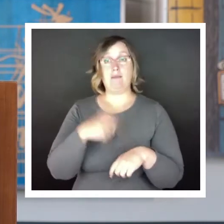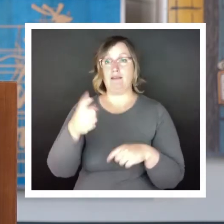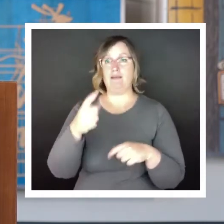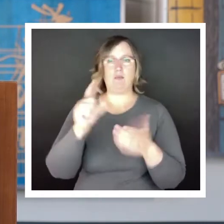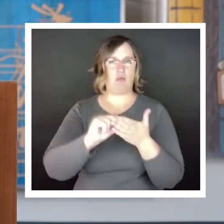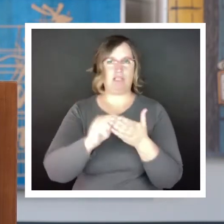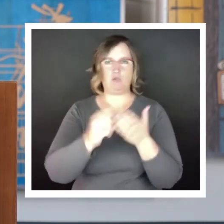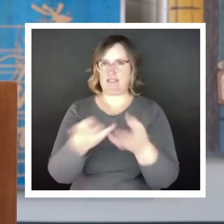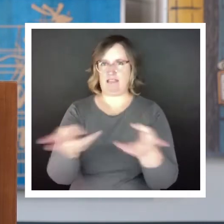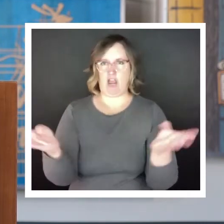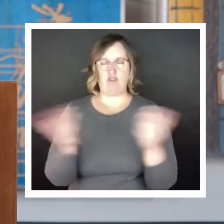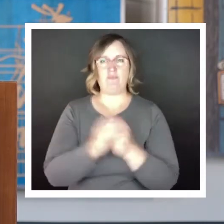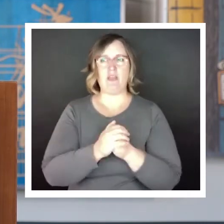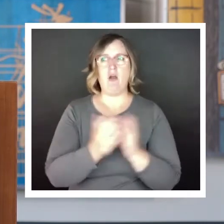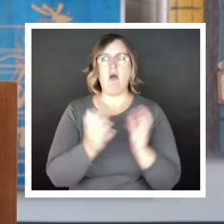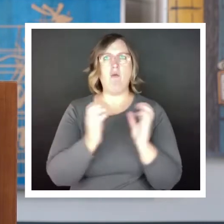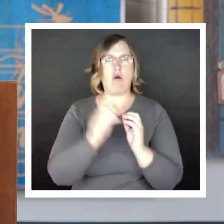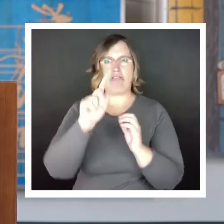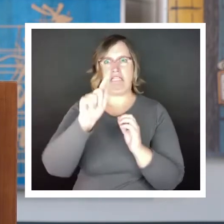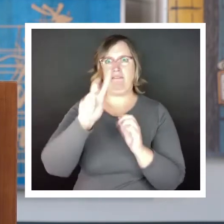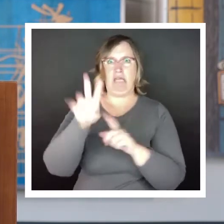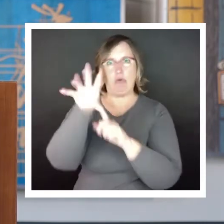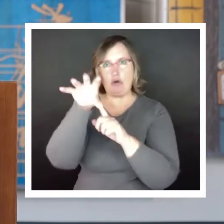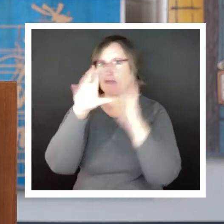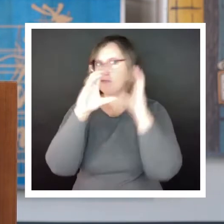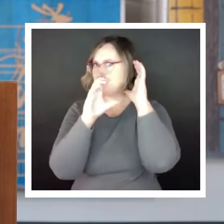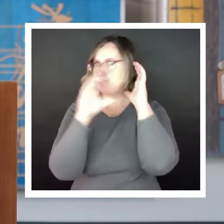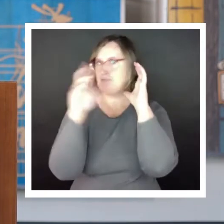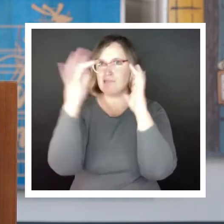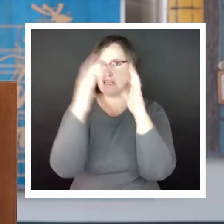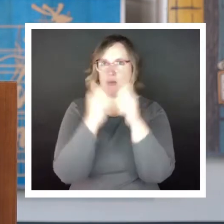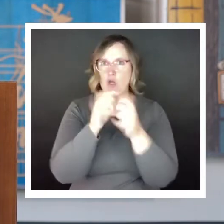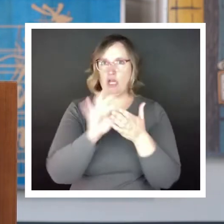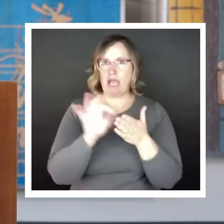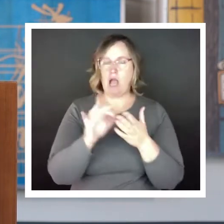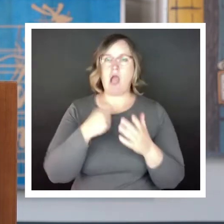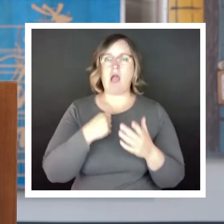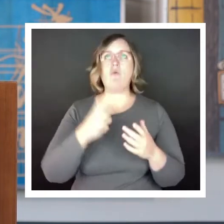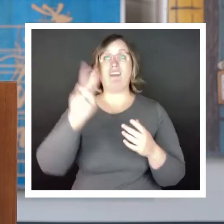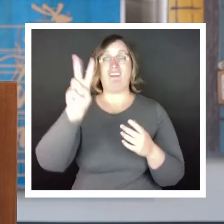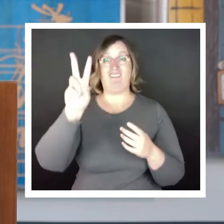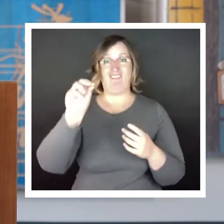There were more TV crews than we could count and we ended up doing our vows on live television.